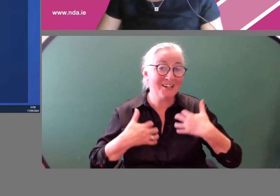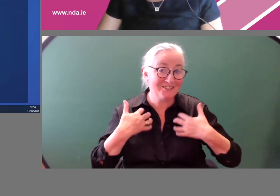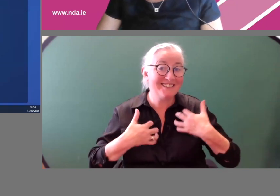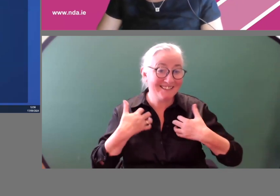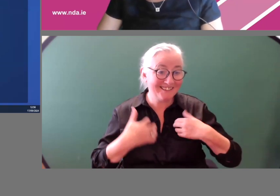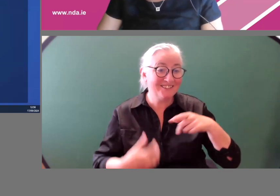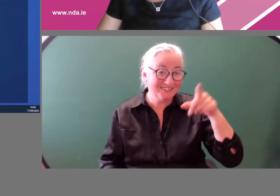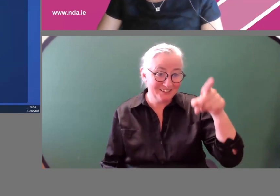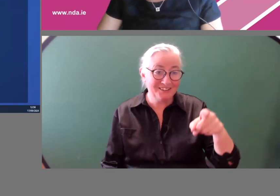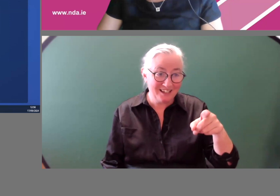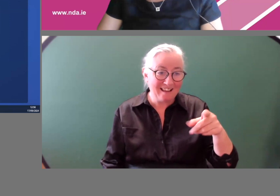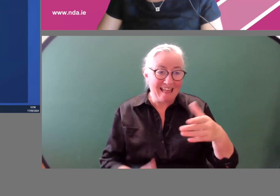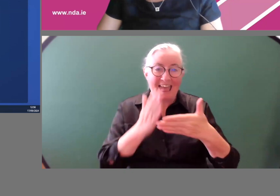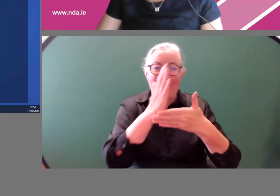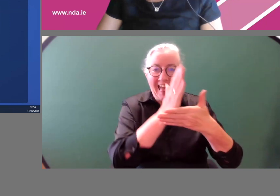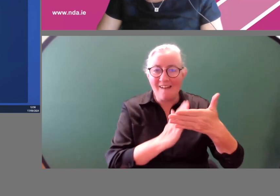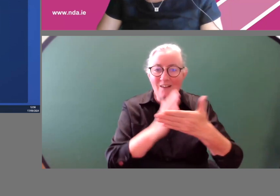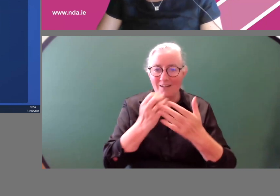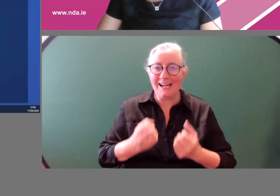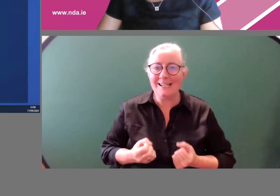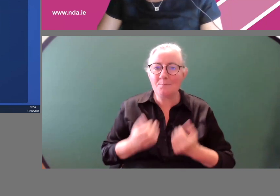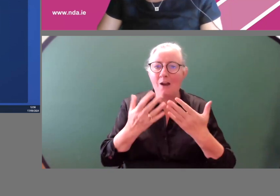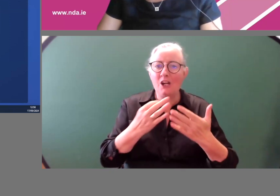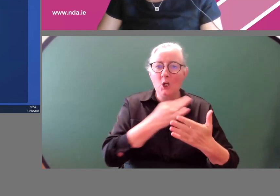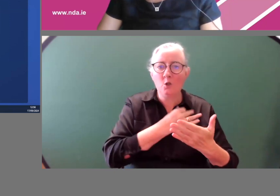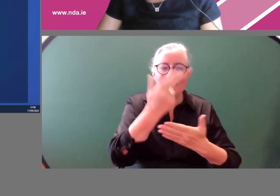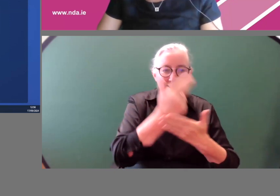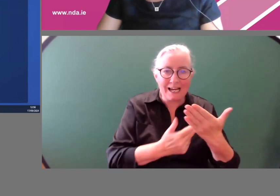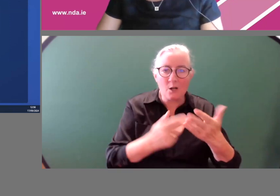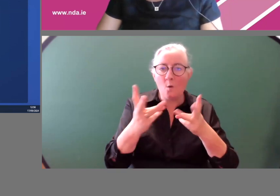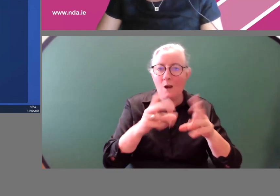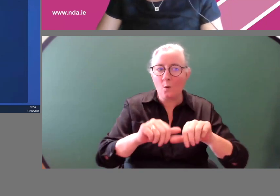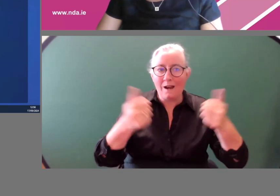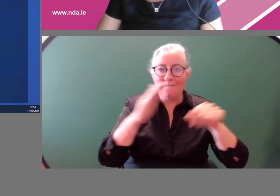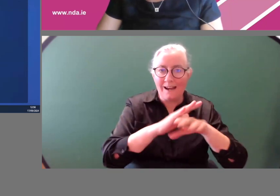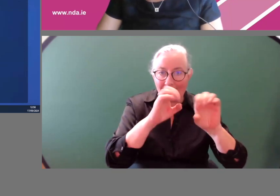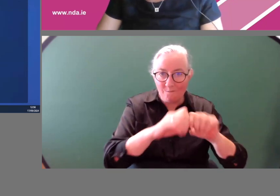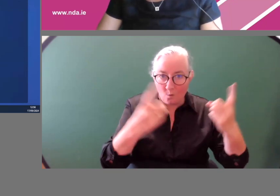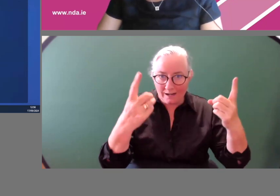close to half and half for inspiring good design that works for everyone and enabling inclusion,